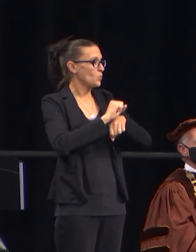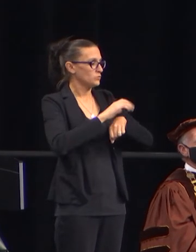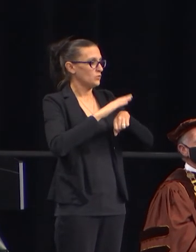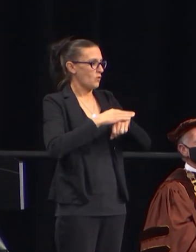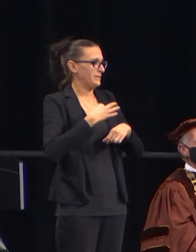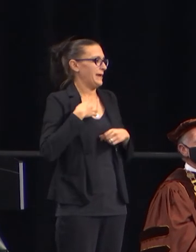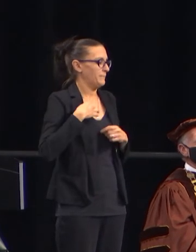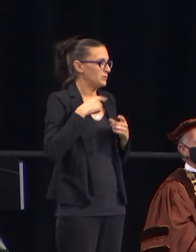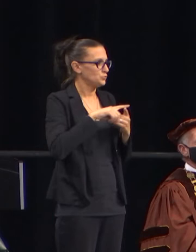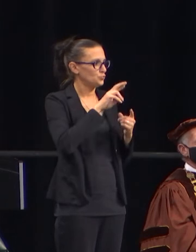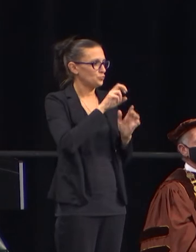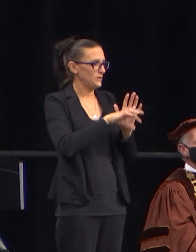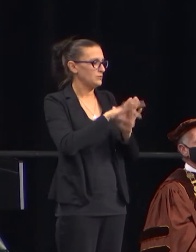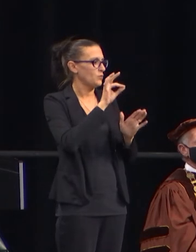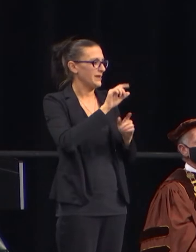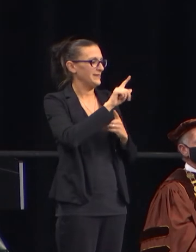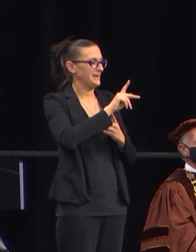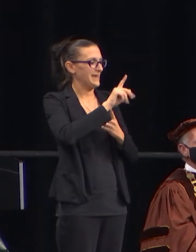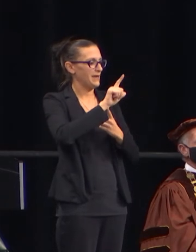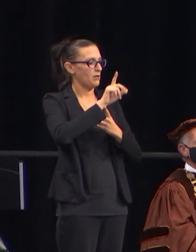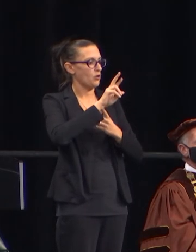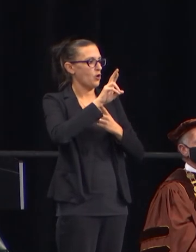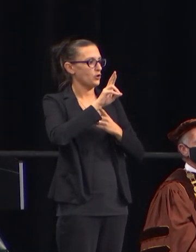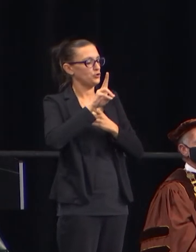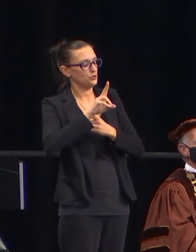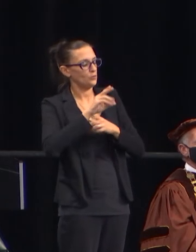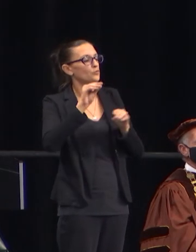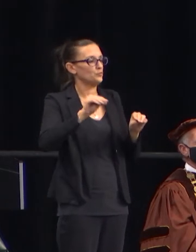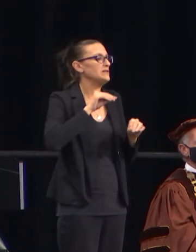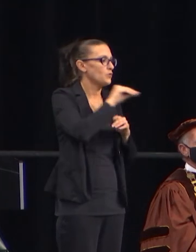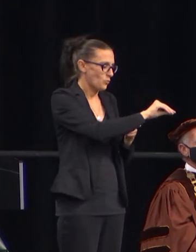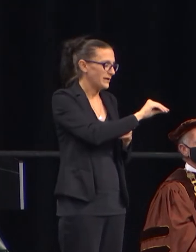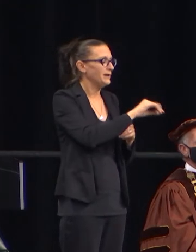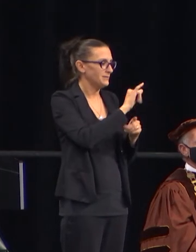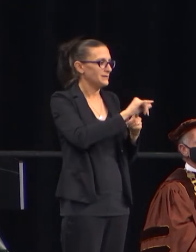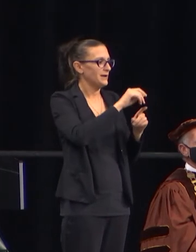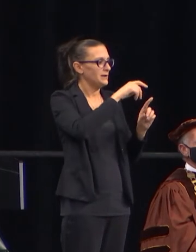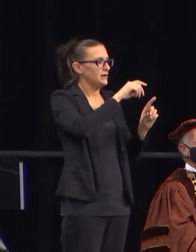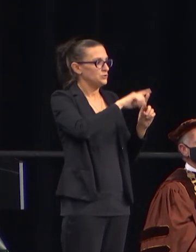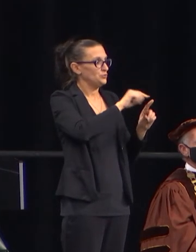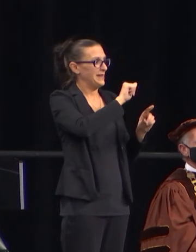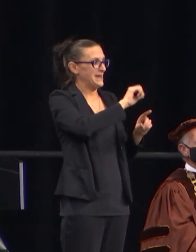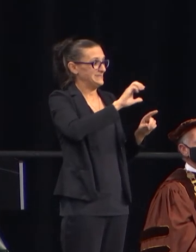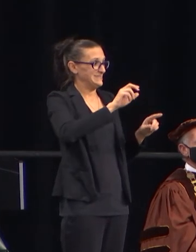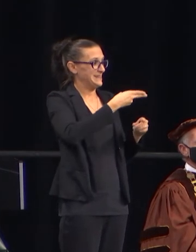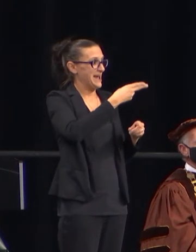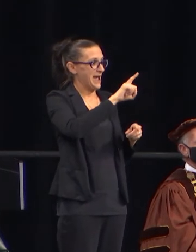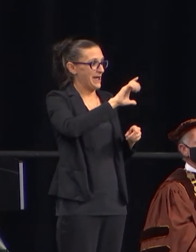to relocate the KLRU public television station to the ACC Highland campus.